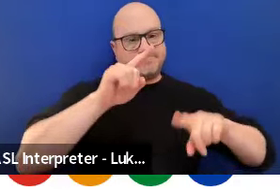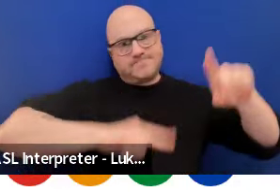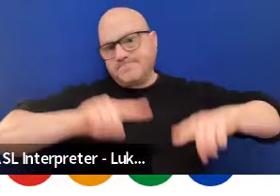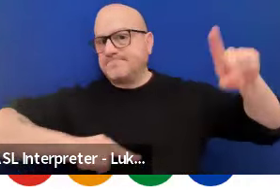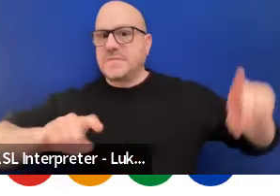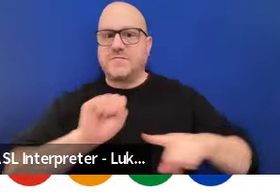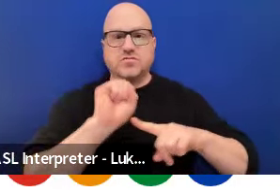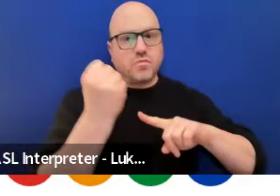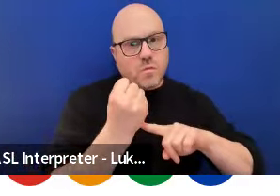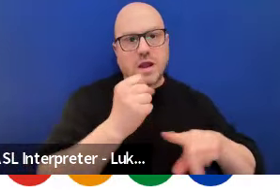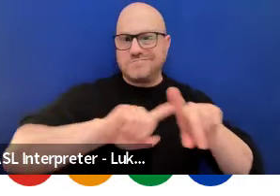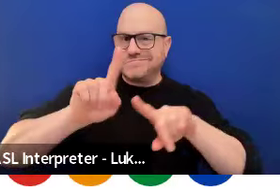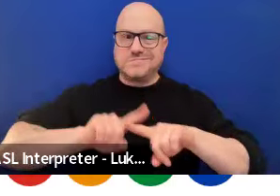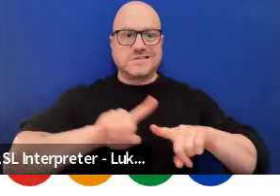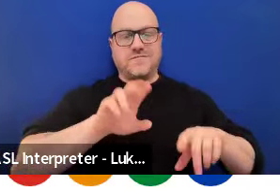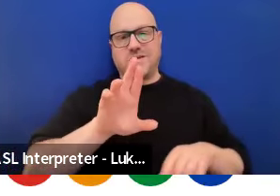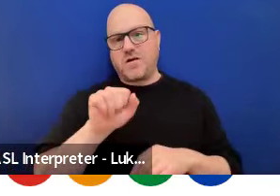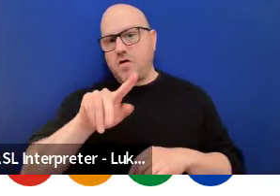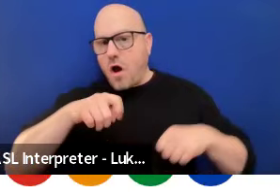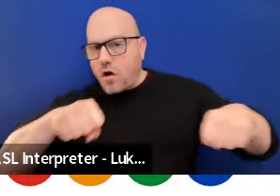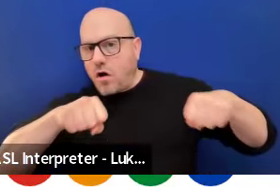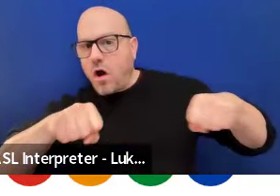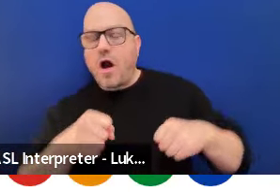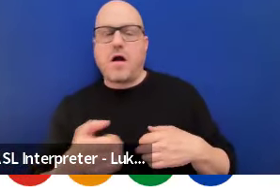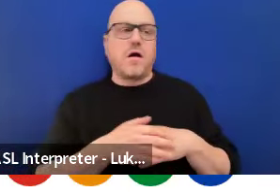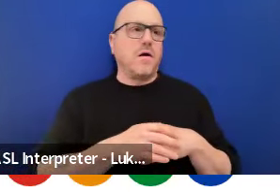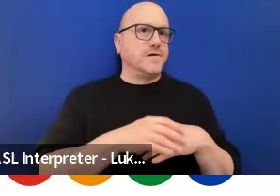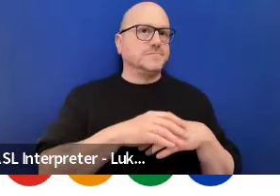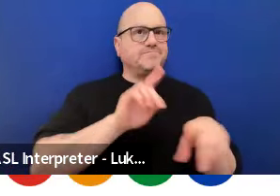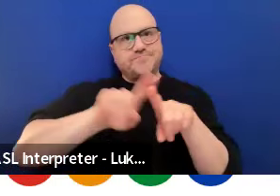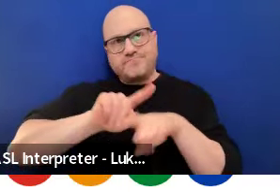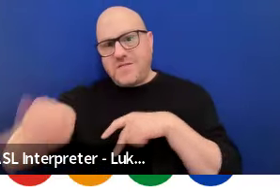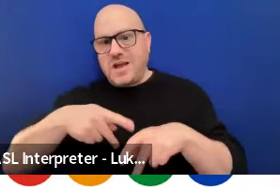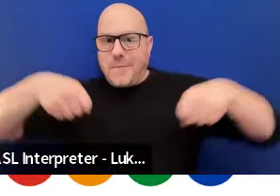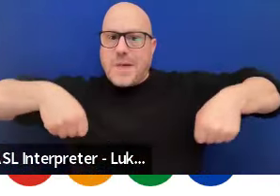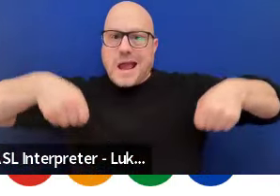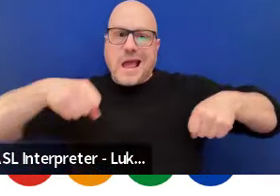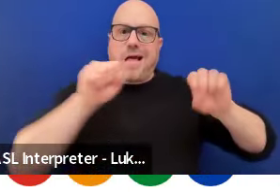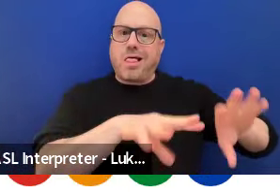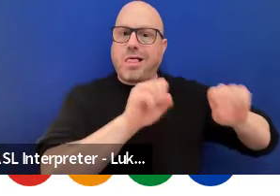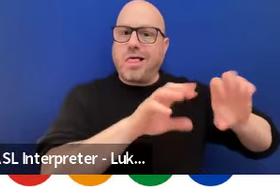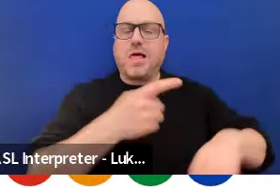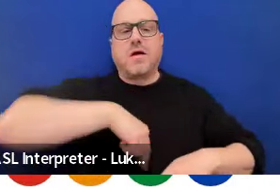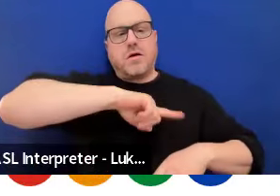THERE IN THE VEHICLES WITH CUSTOMERS, WITH DRIVERS, WITH VARIOUS TYPES OF CARTS AND VARYING